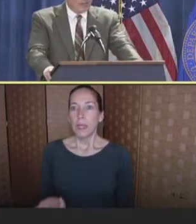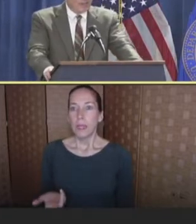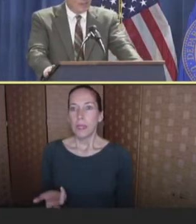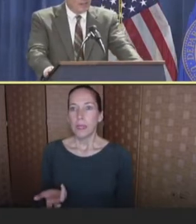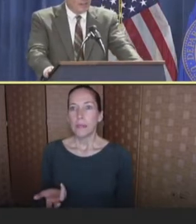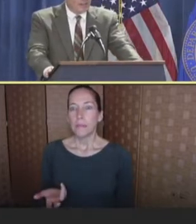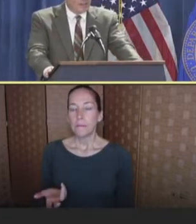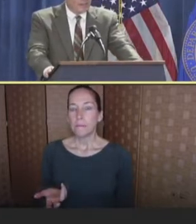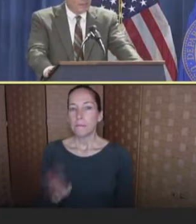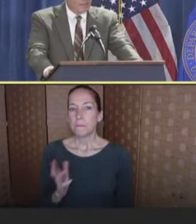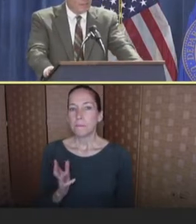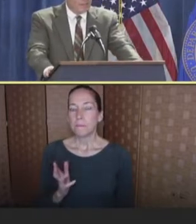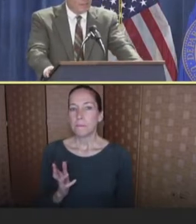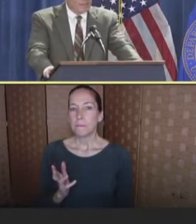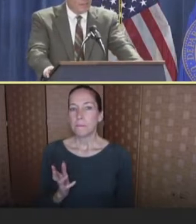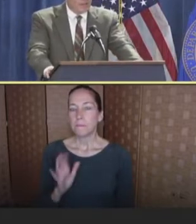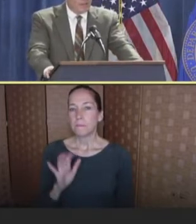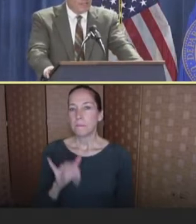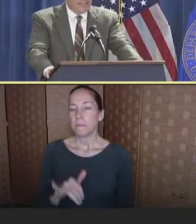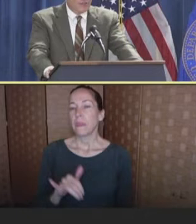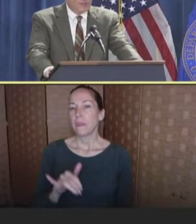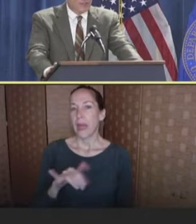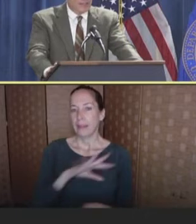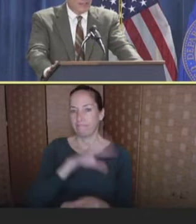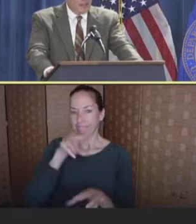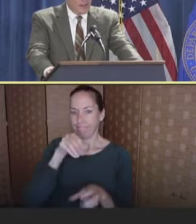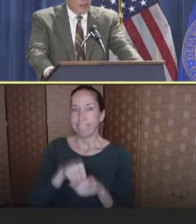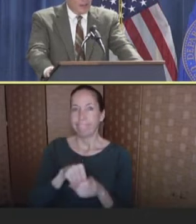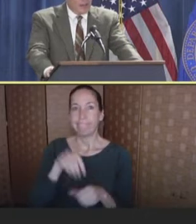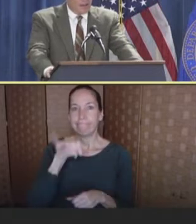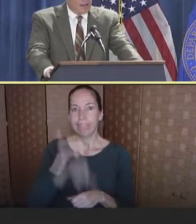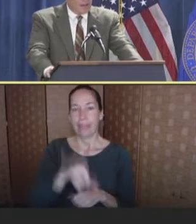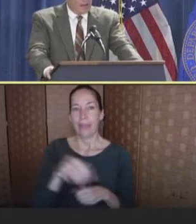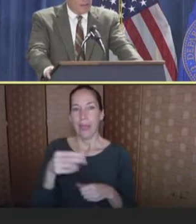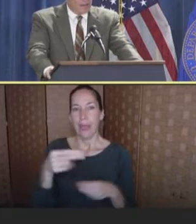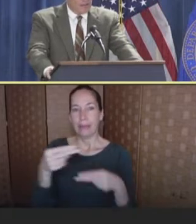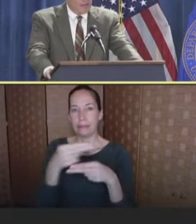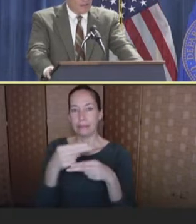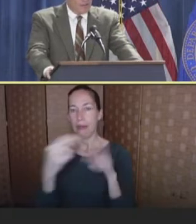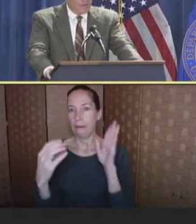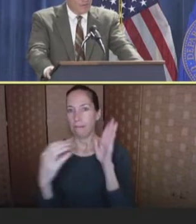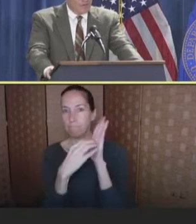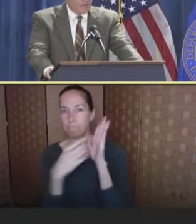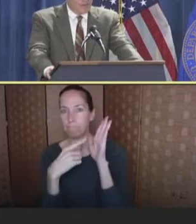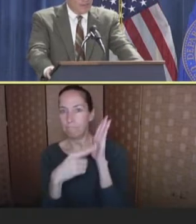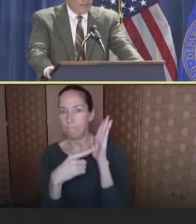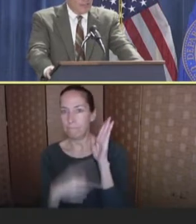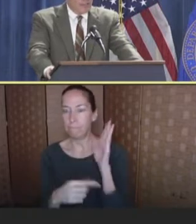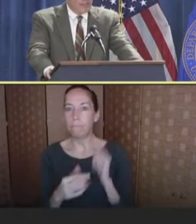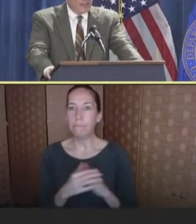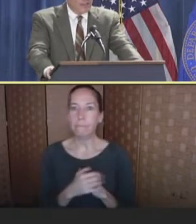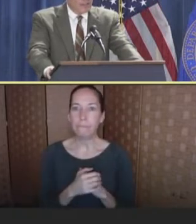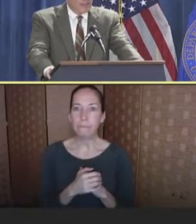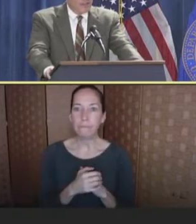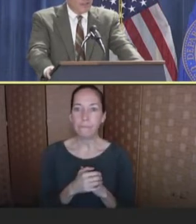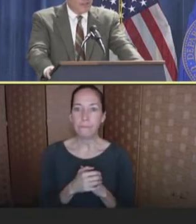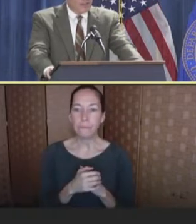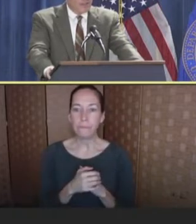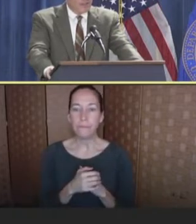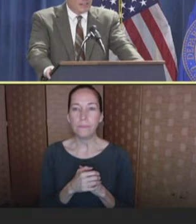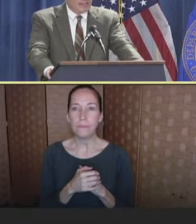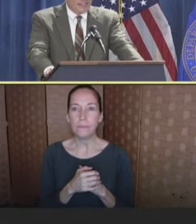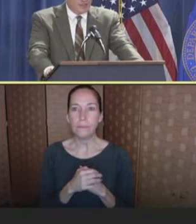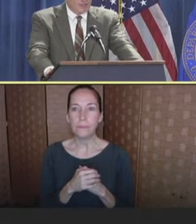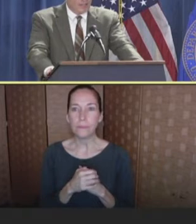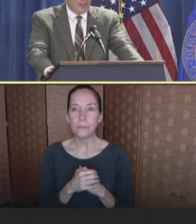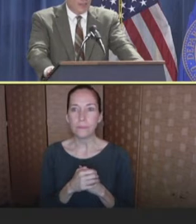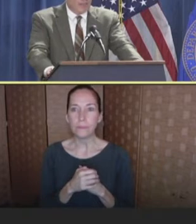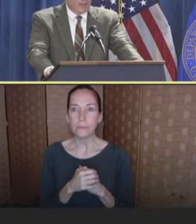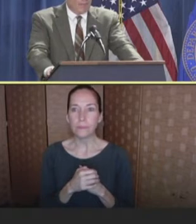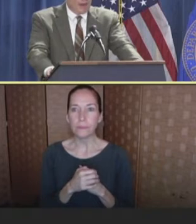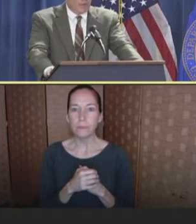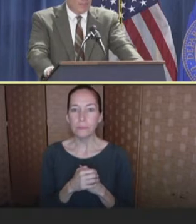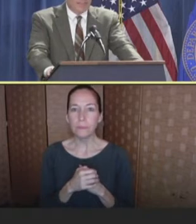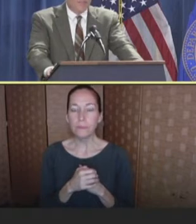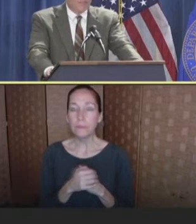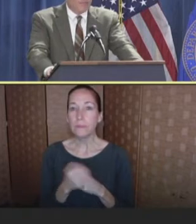There's some additional commentary about this in the front